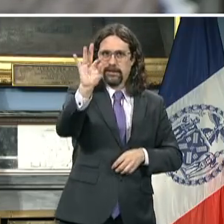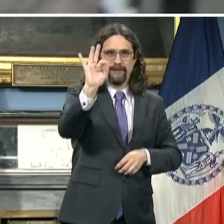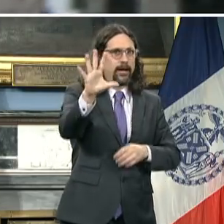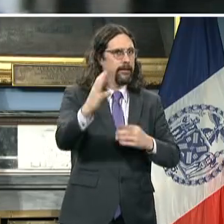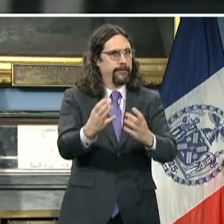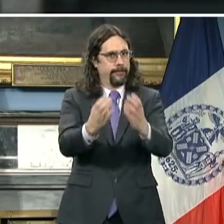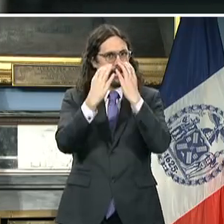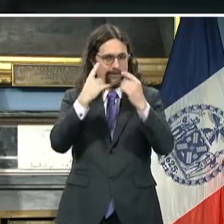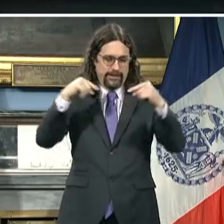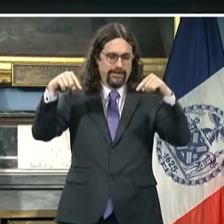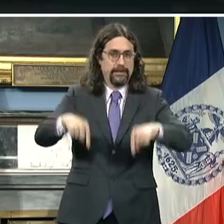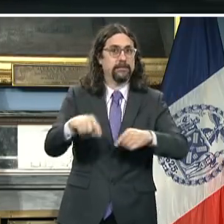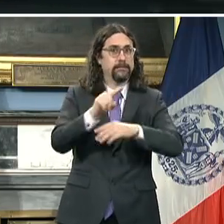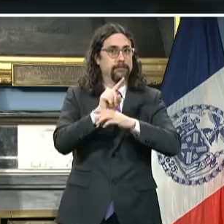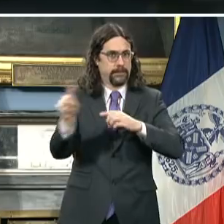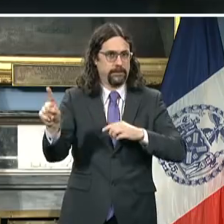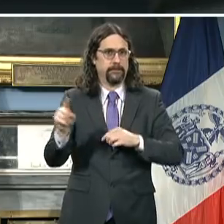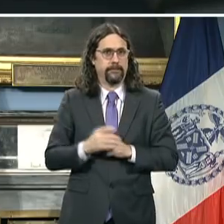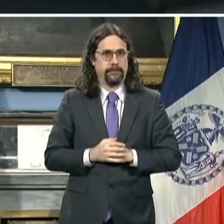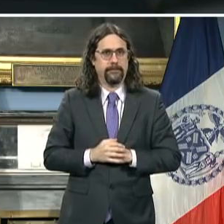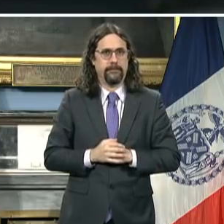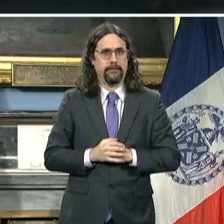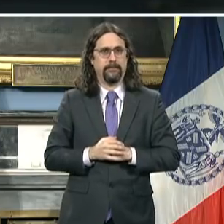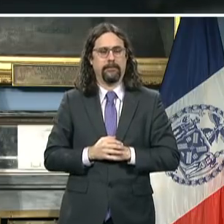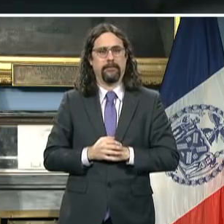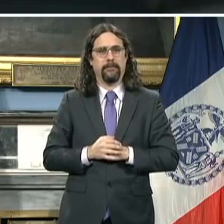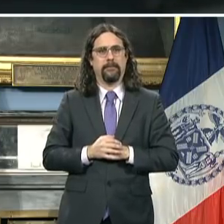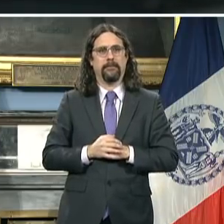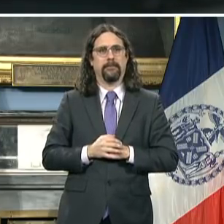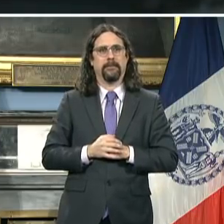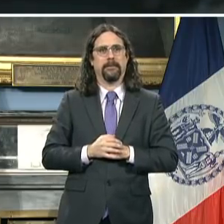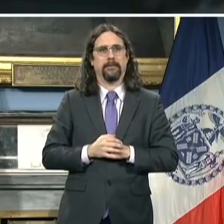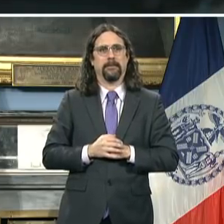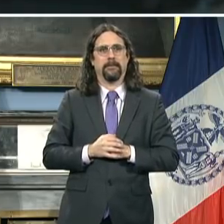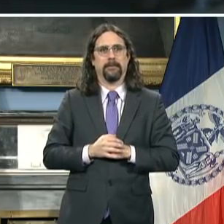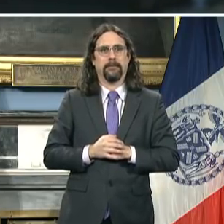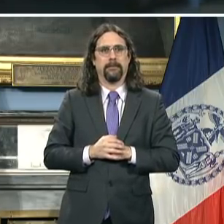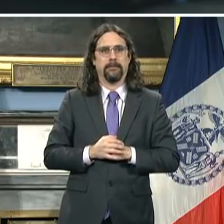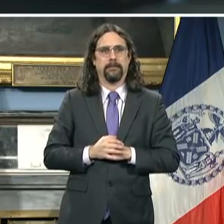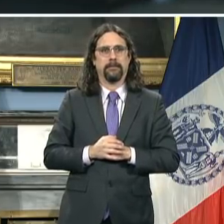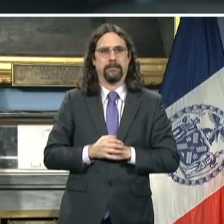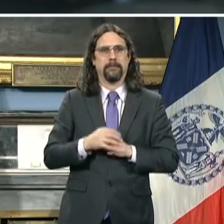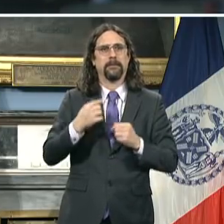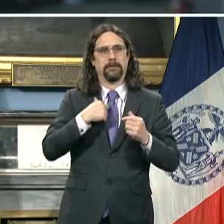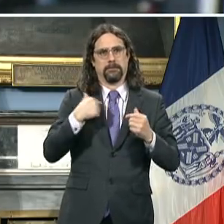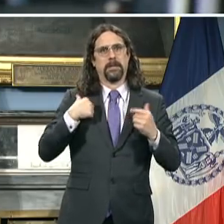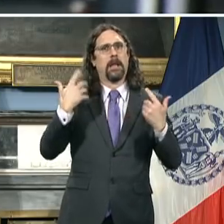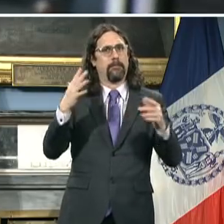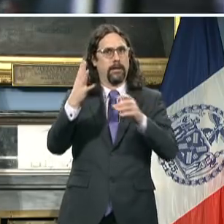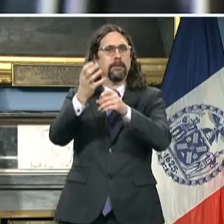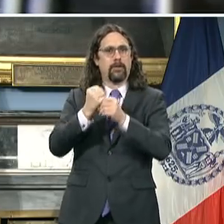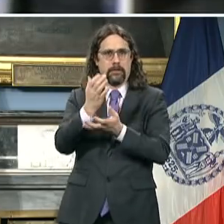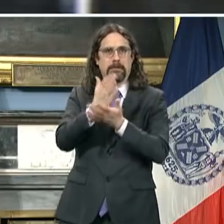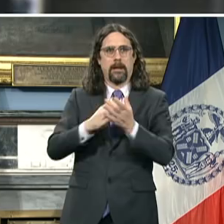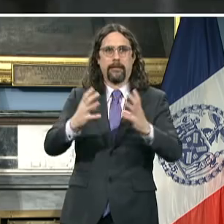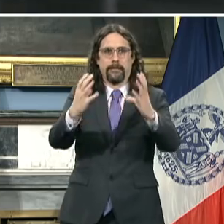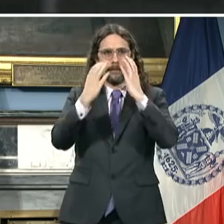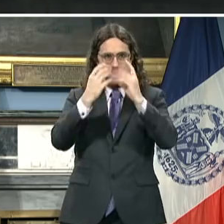OUTSTANDING NEED FOR N-95s TO GET US THROUGH THE WEEK. VERY APPRECIATIVE THAT WE GOT A